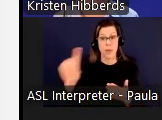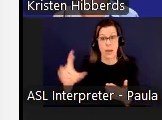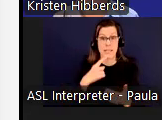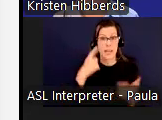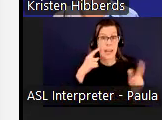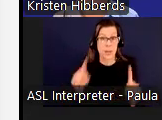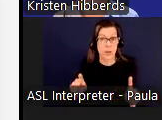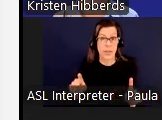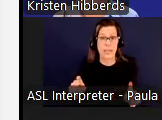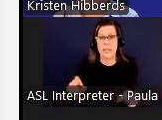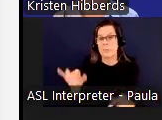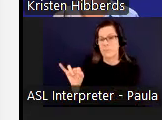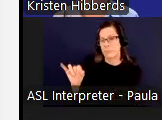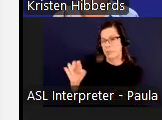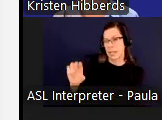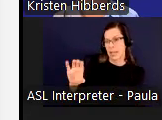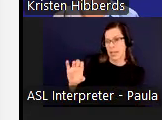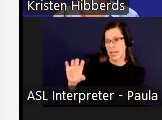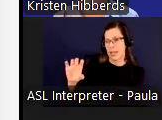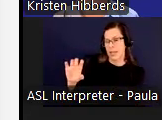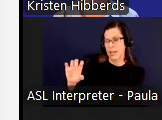inconclusive shows that you can't make a determination at all.